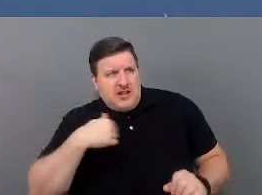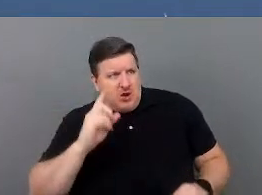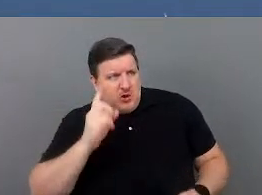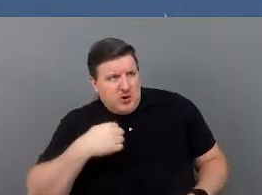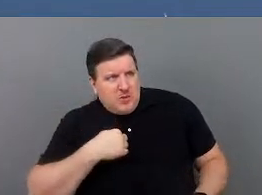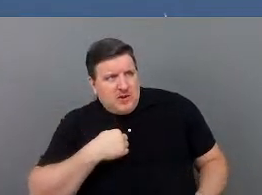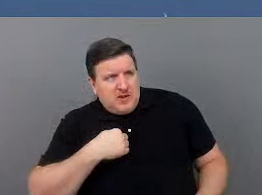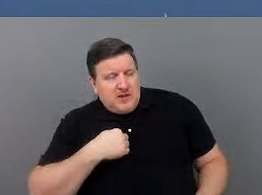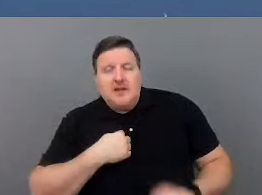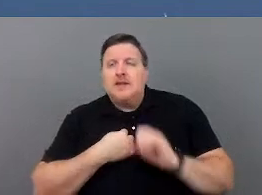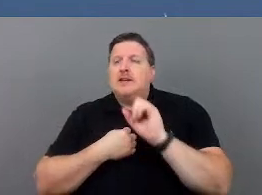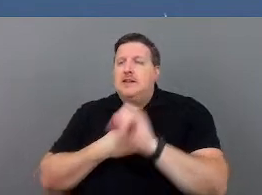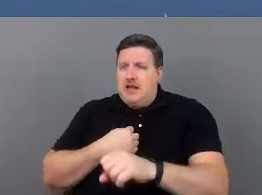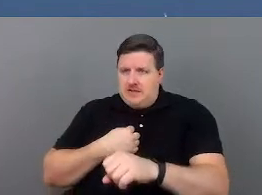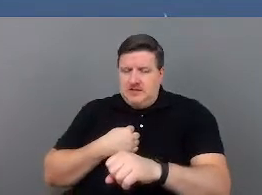I'M CALLING FROM WARD 12, AND LISTENING IN ON THIS CALL